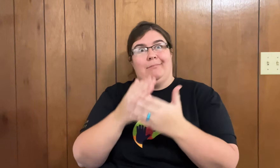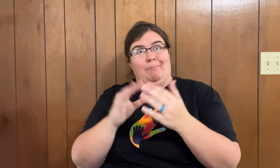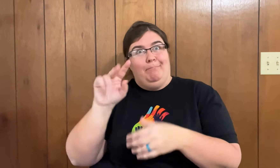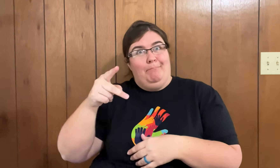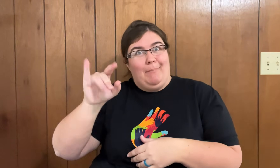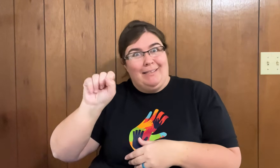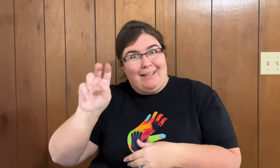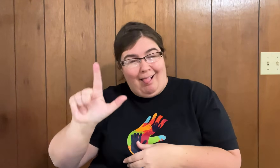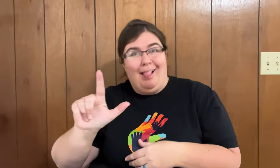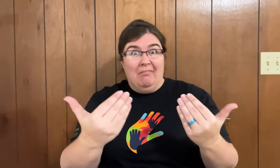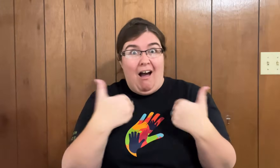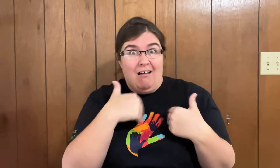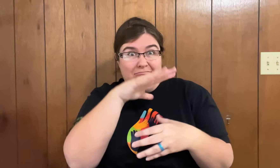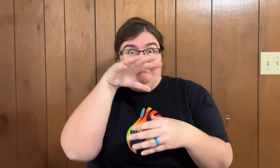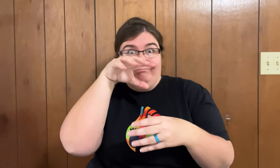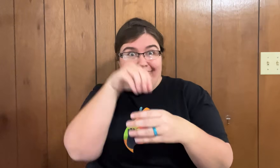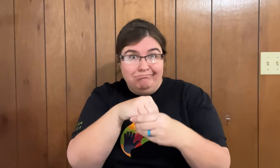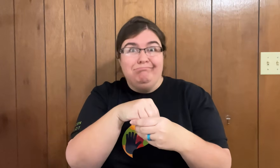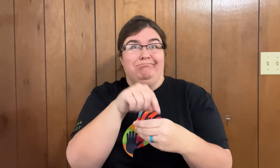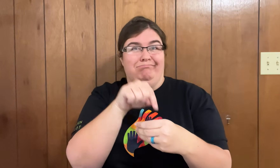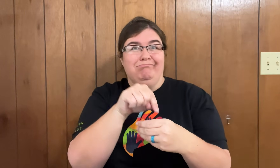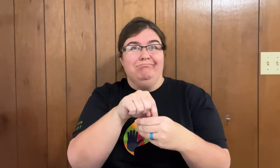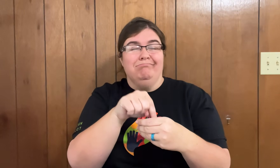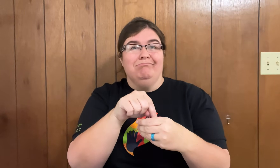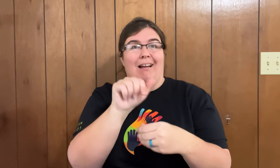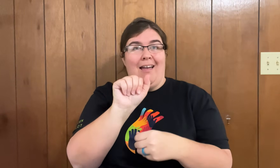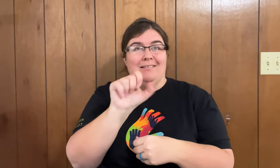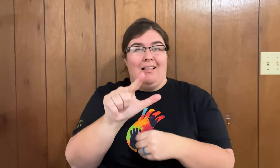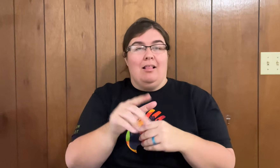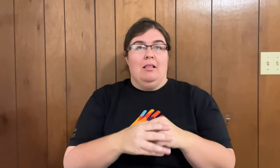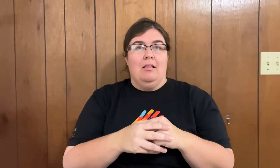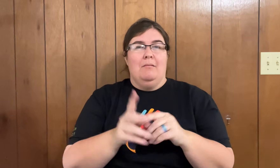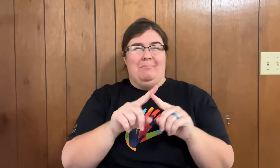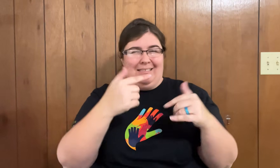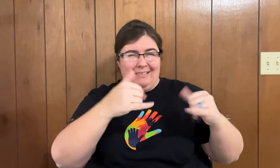some Martha's Vineyard Sign Language, and some PISL makes up ASL today.